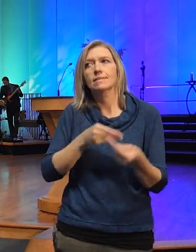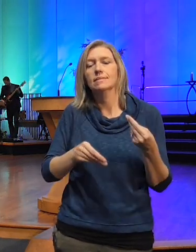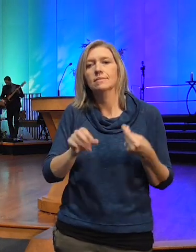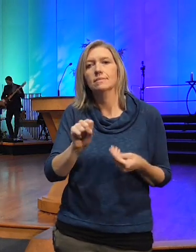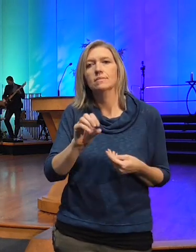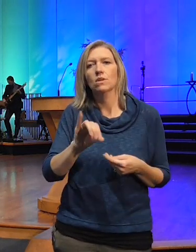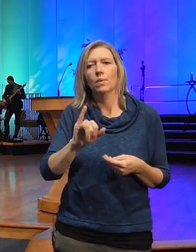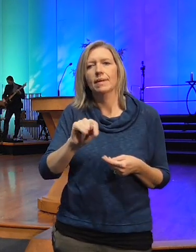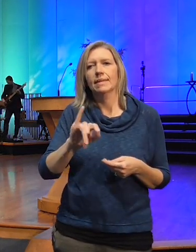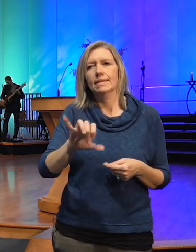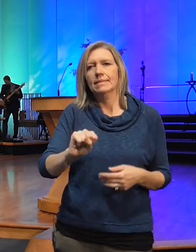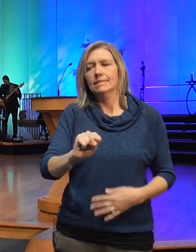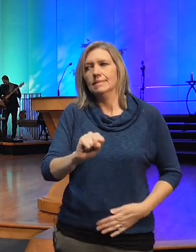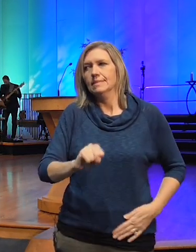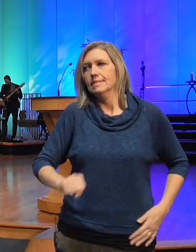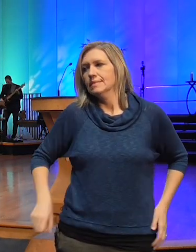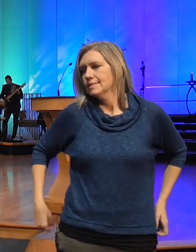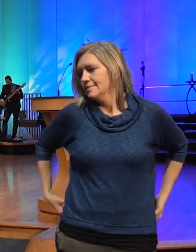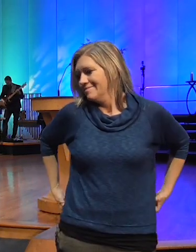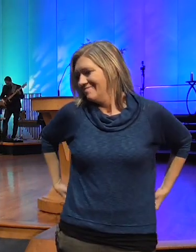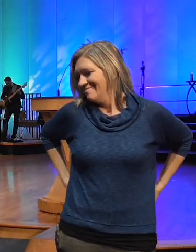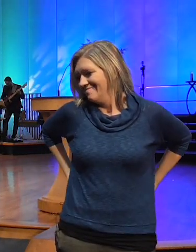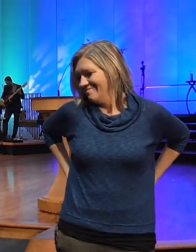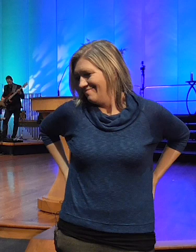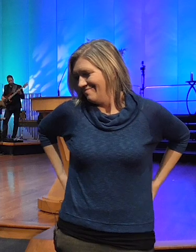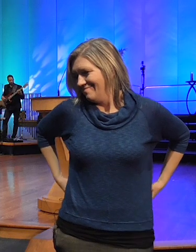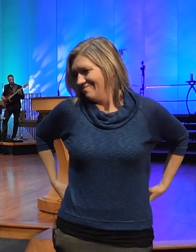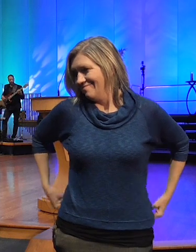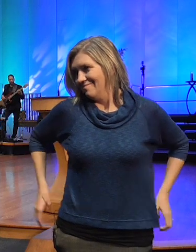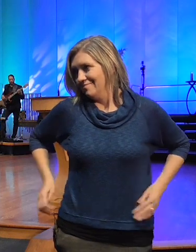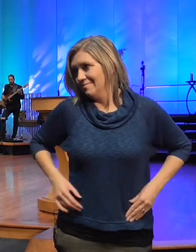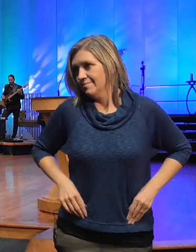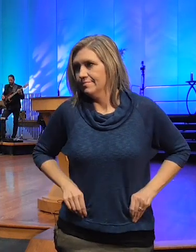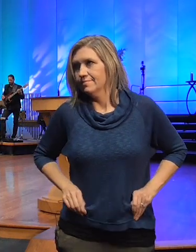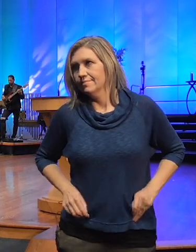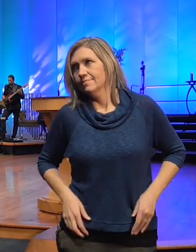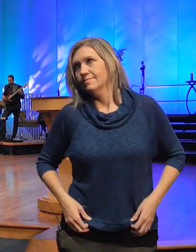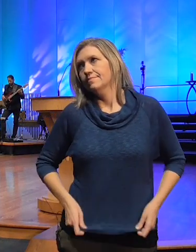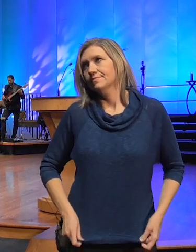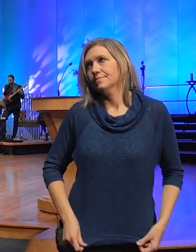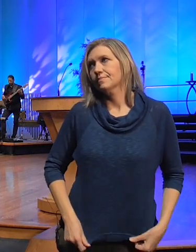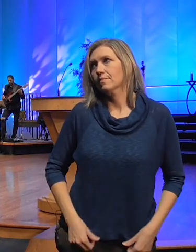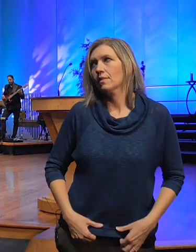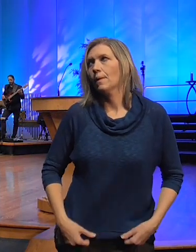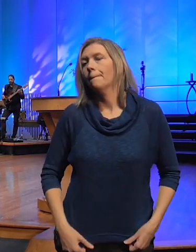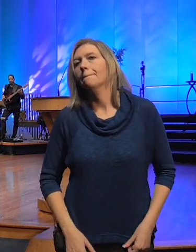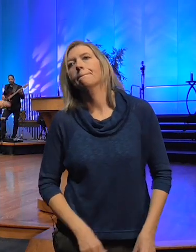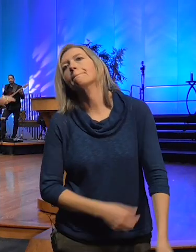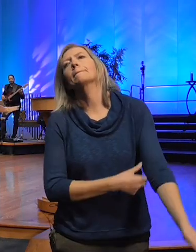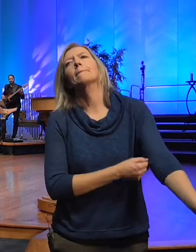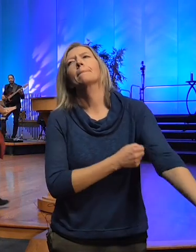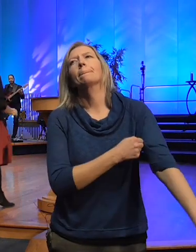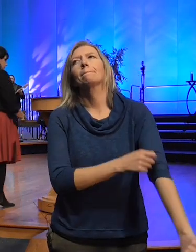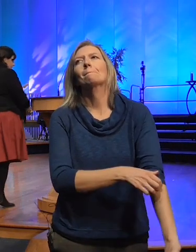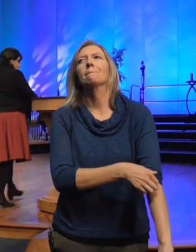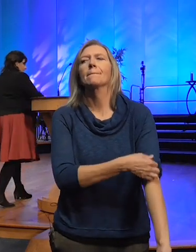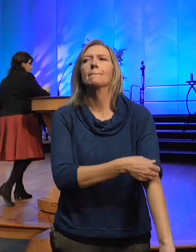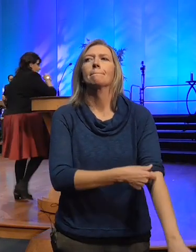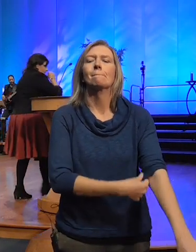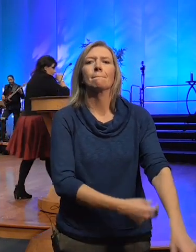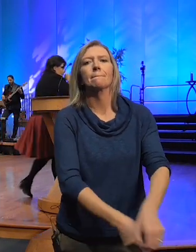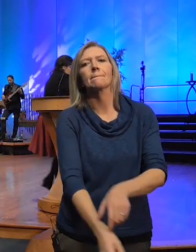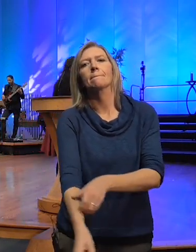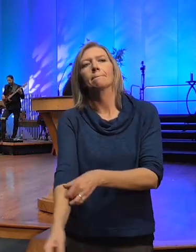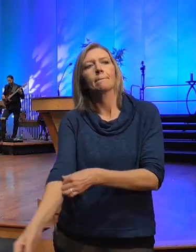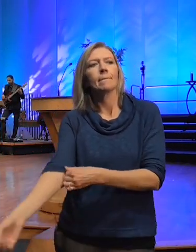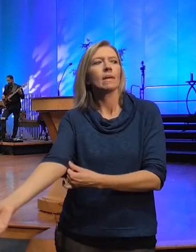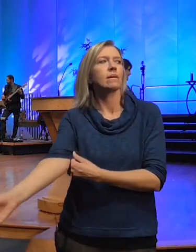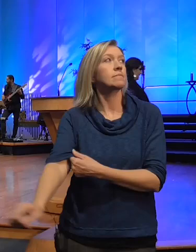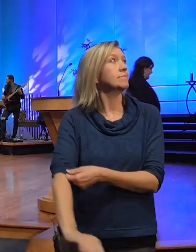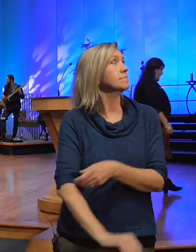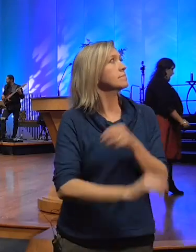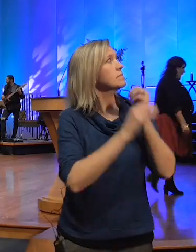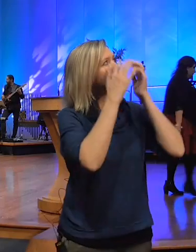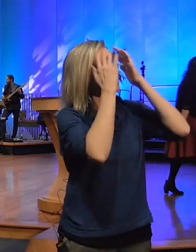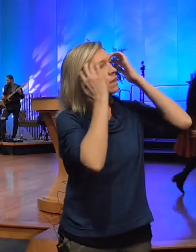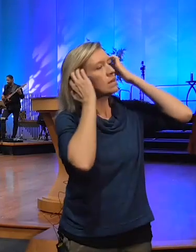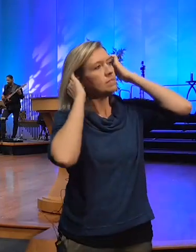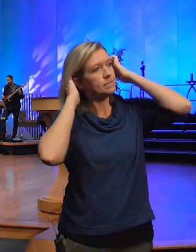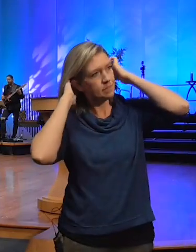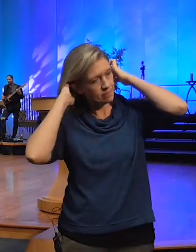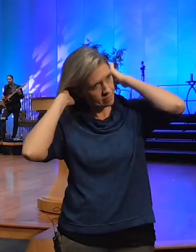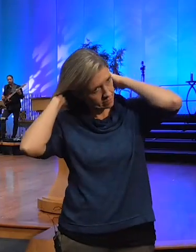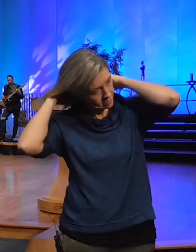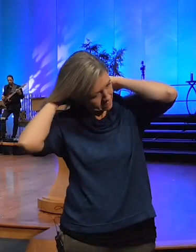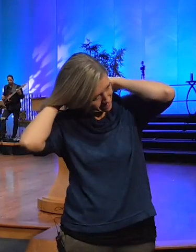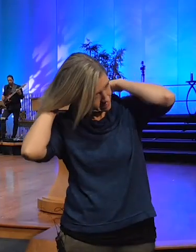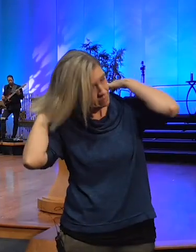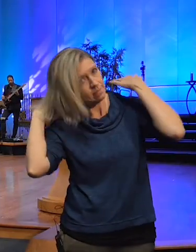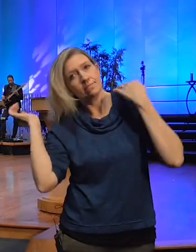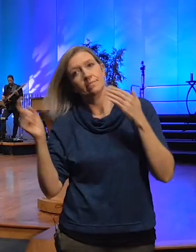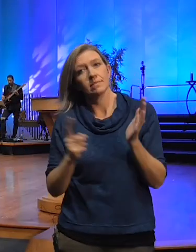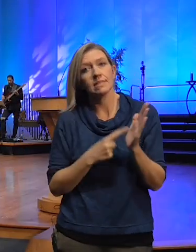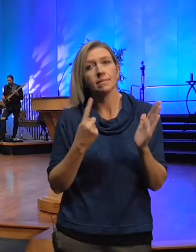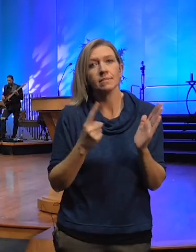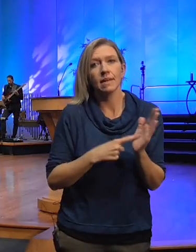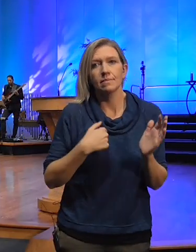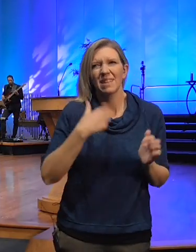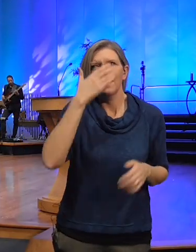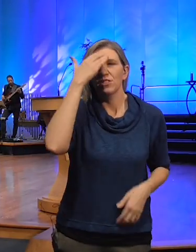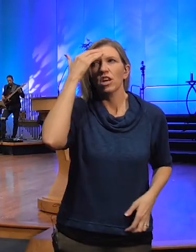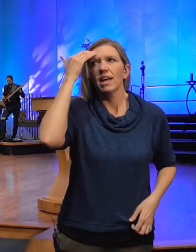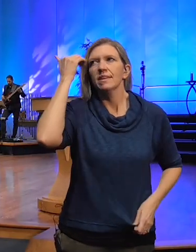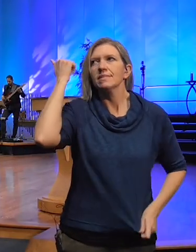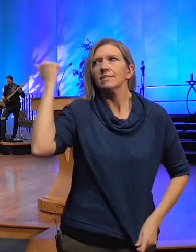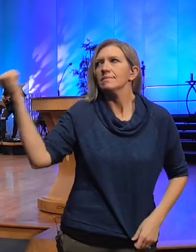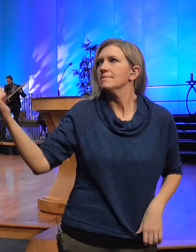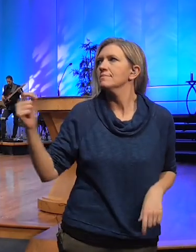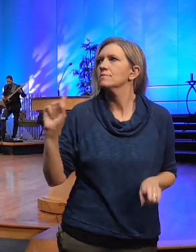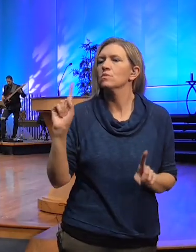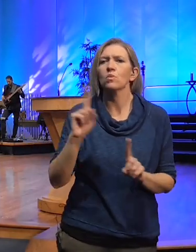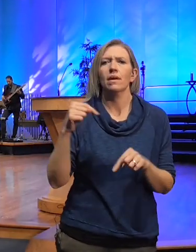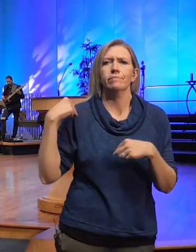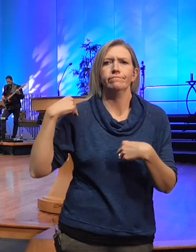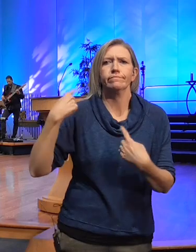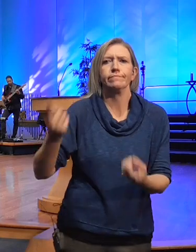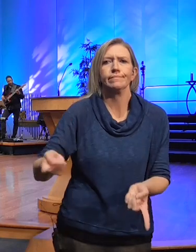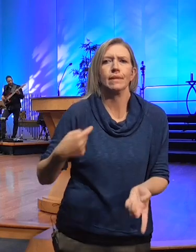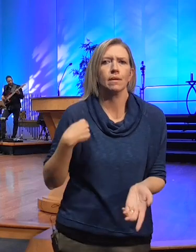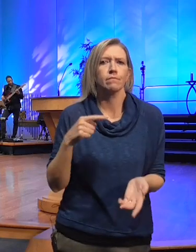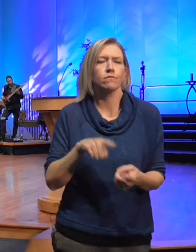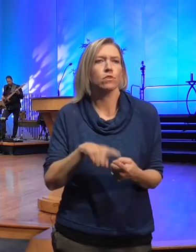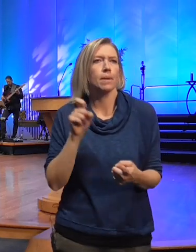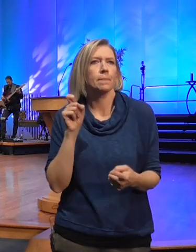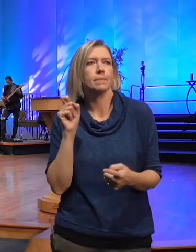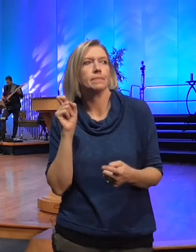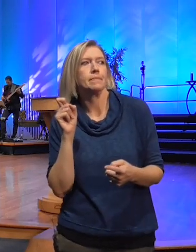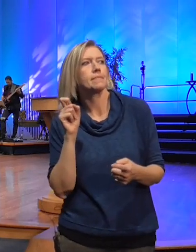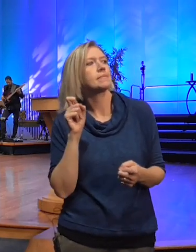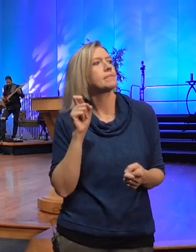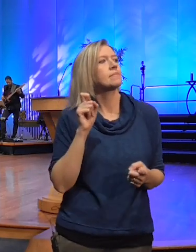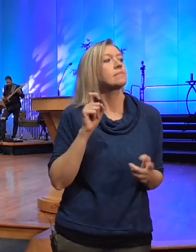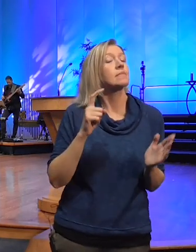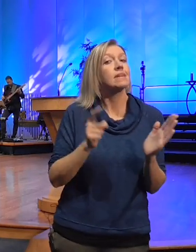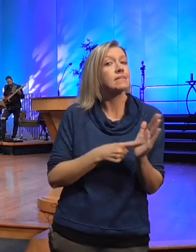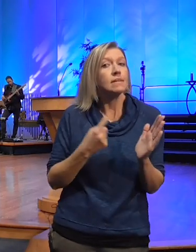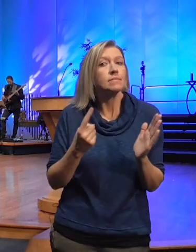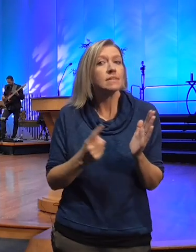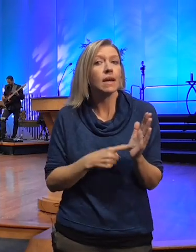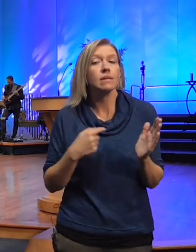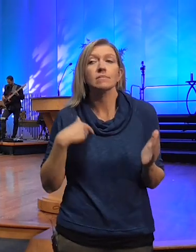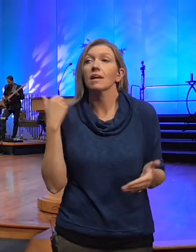is sometimes I Forget Where I Come From sometimes I forget where